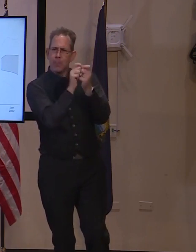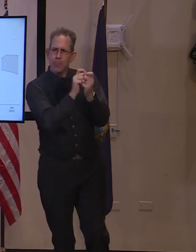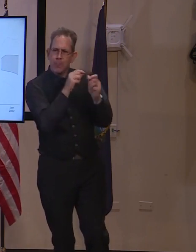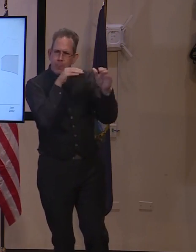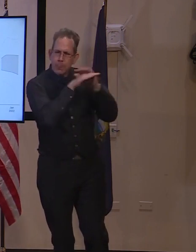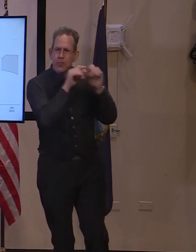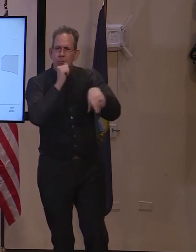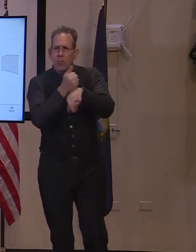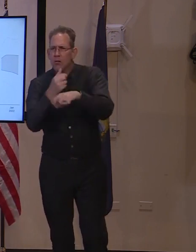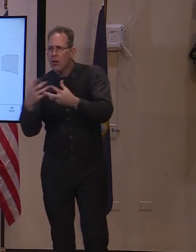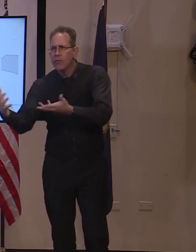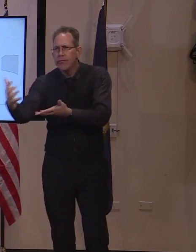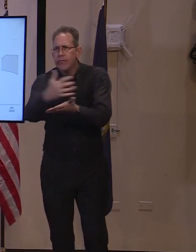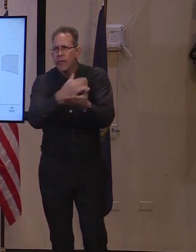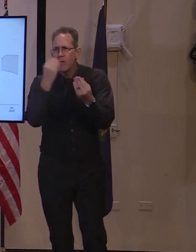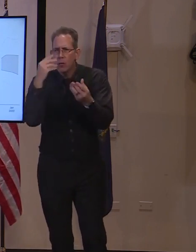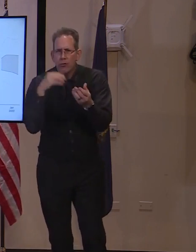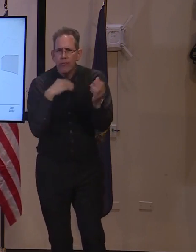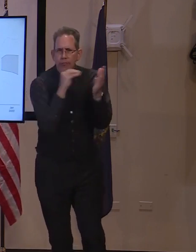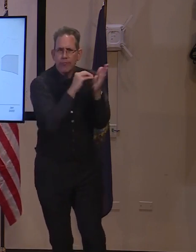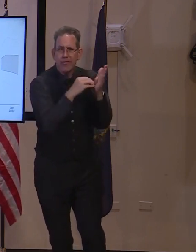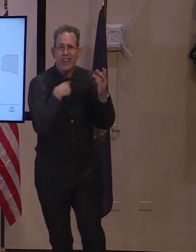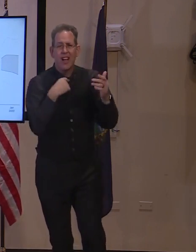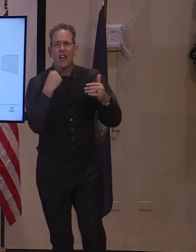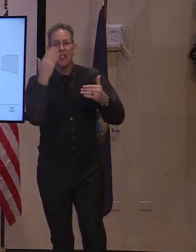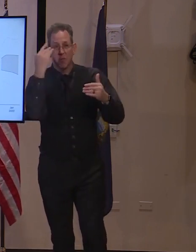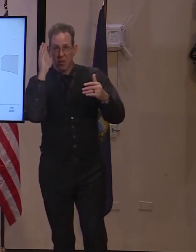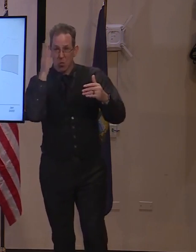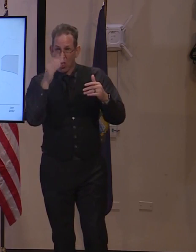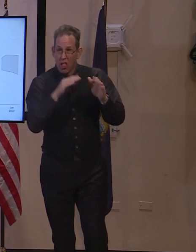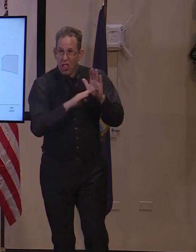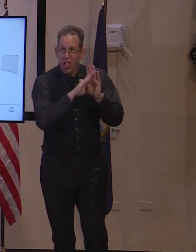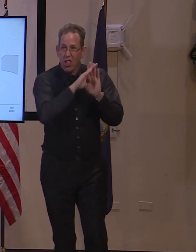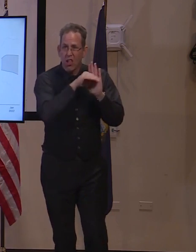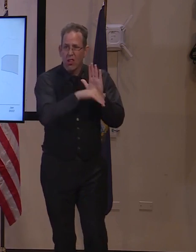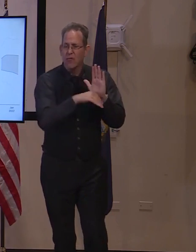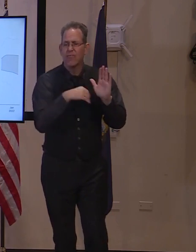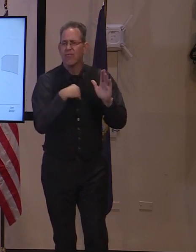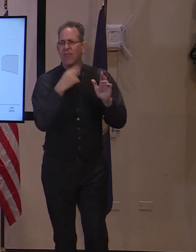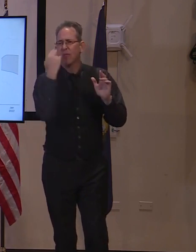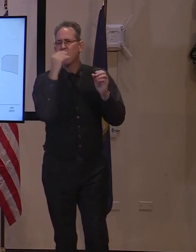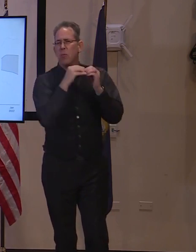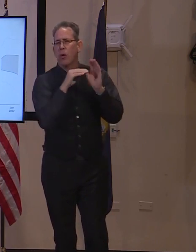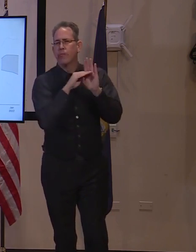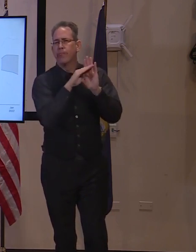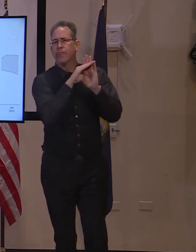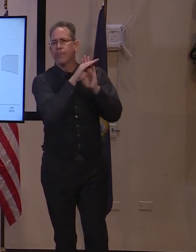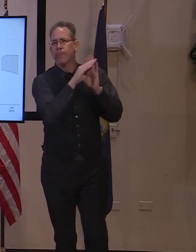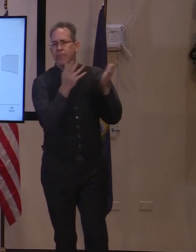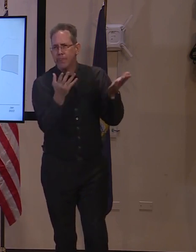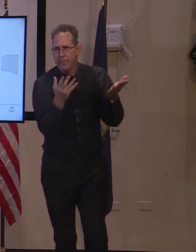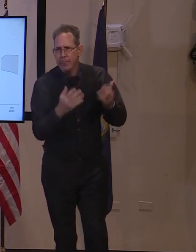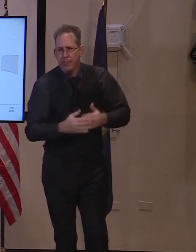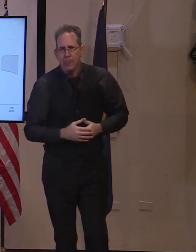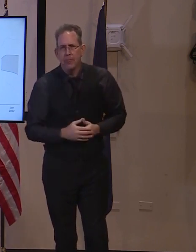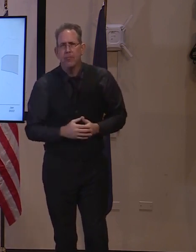the next four weeks. In addition to that, there's some uncertainty that comes with the Christmas and New Year's holiday relating to the gatherings that